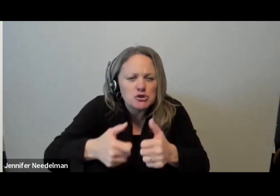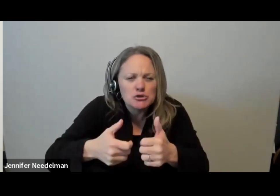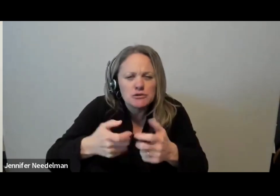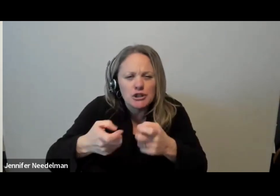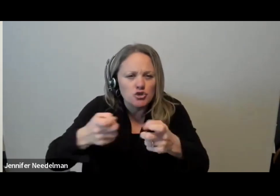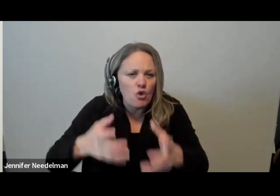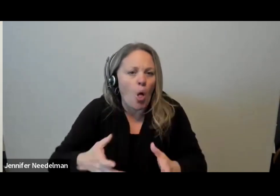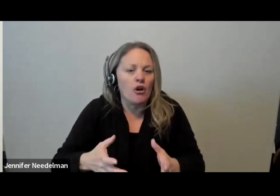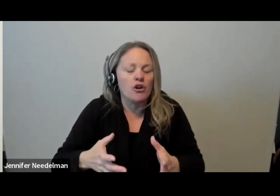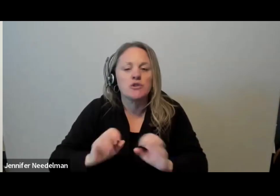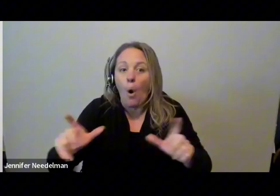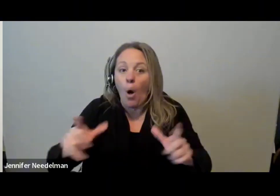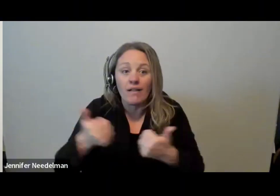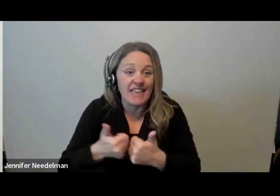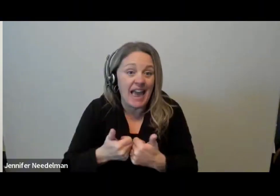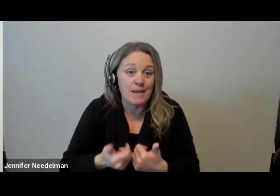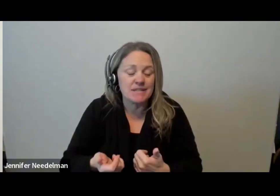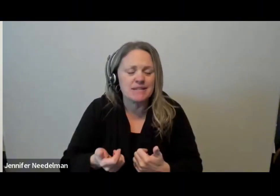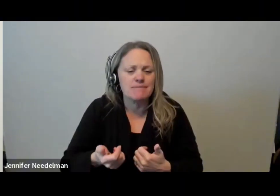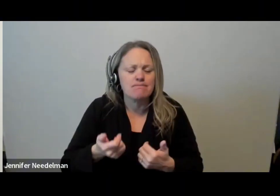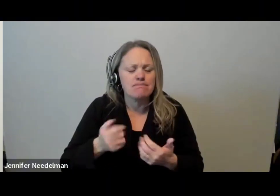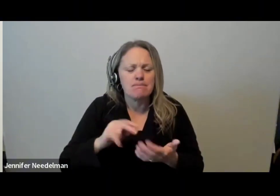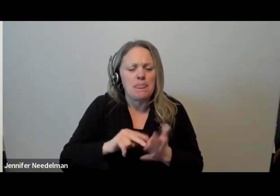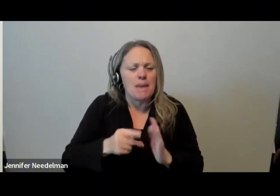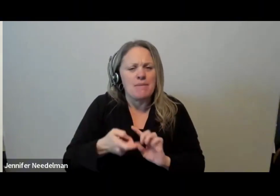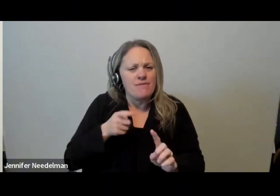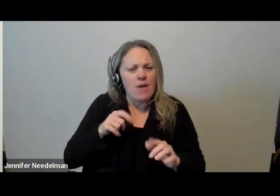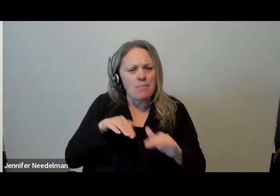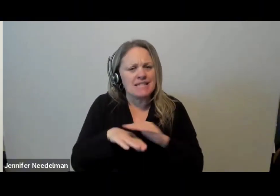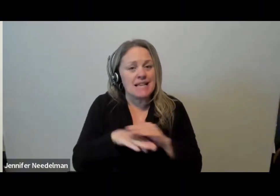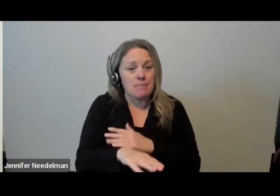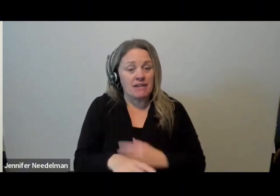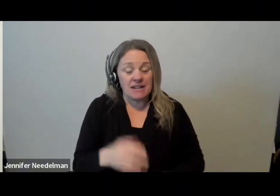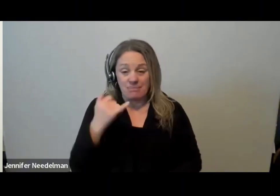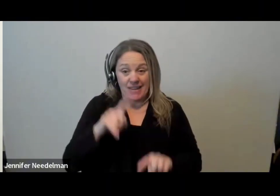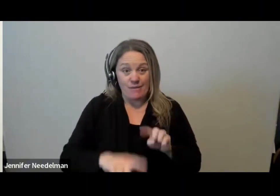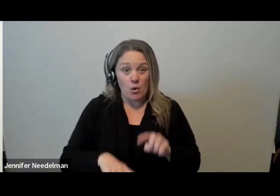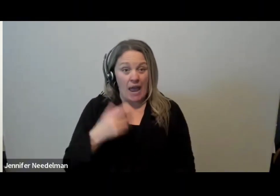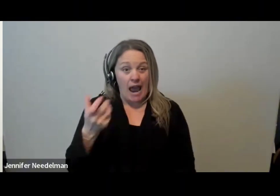And so what does that mean from an accessibility standpoint? That means somebody that can't hold a traditional controller.